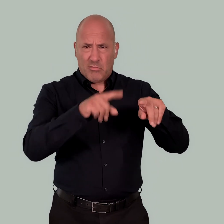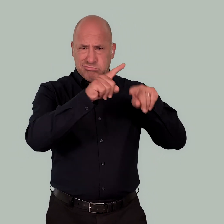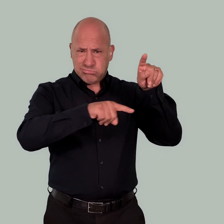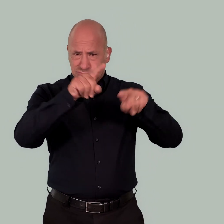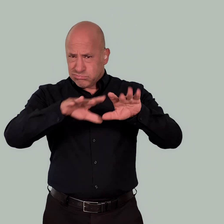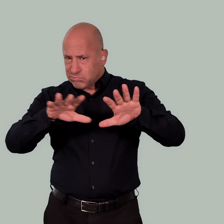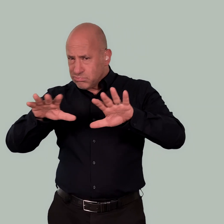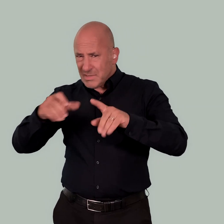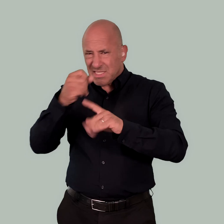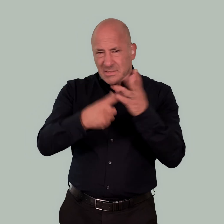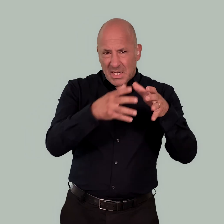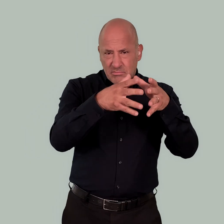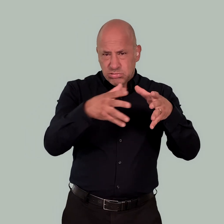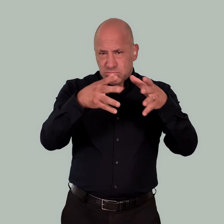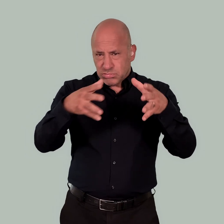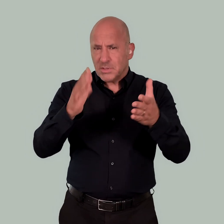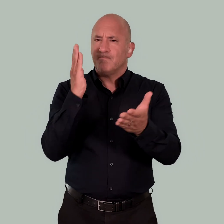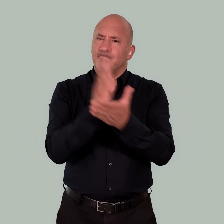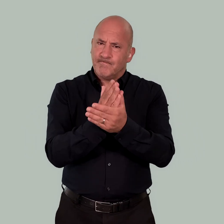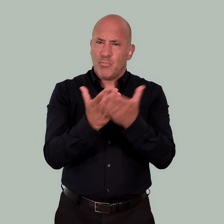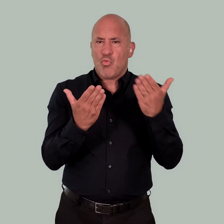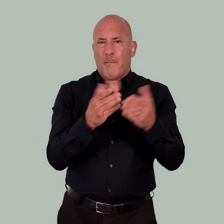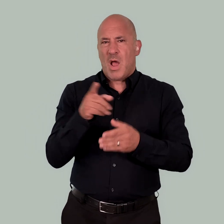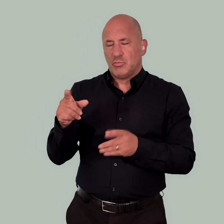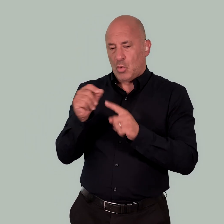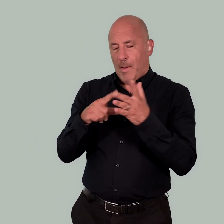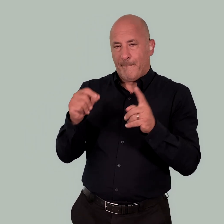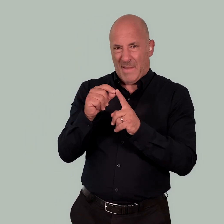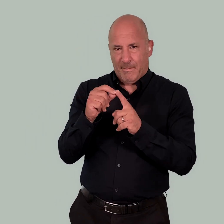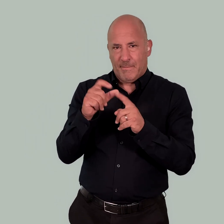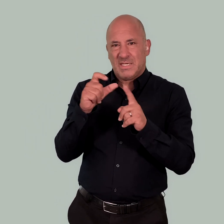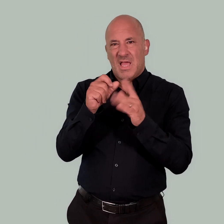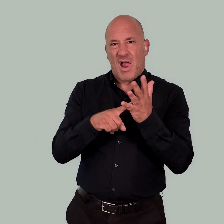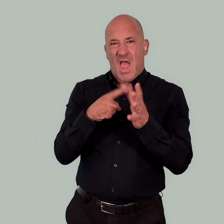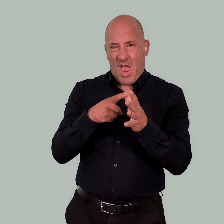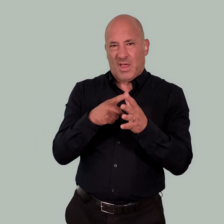of disability prevalence are significantly higher than the receipt of PIP and DLA